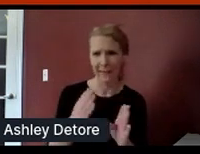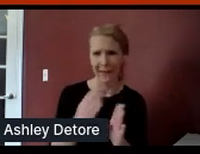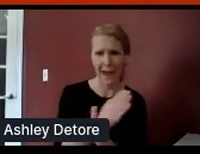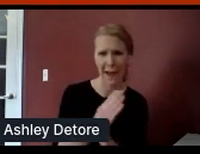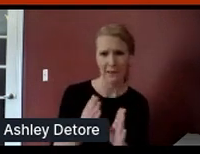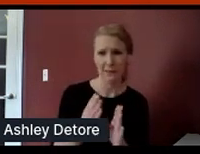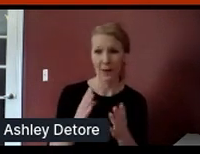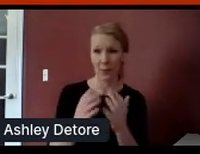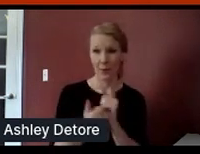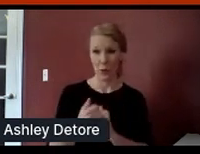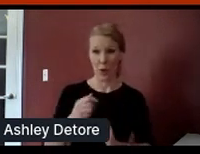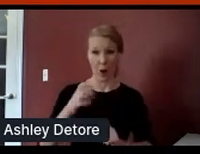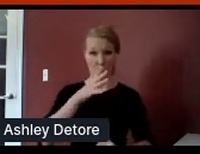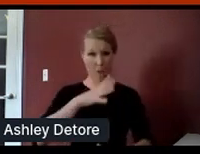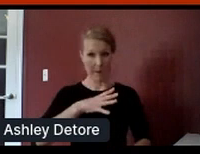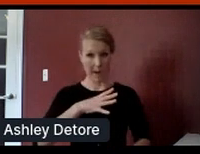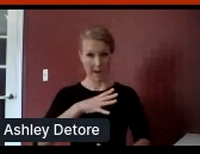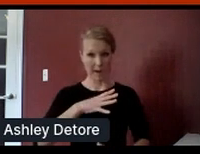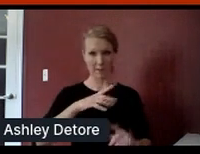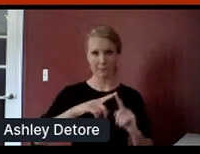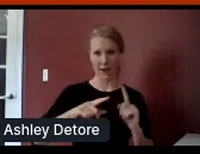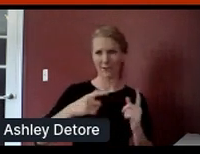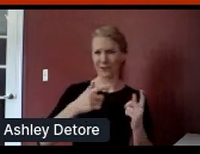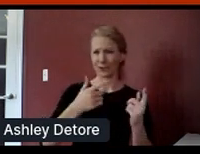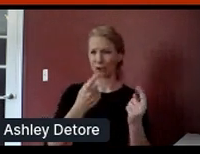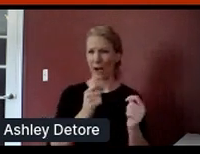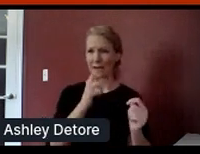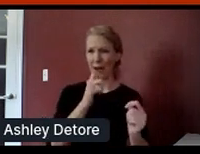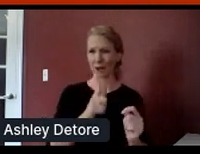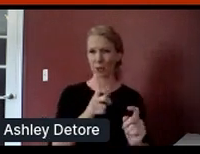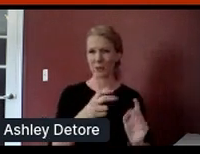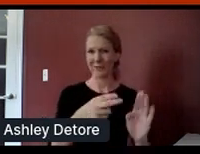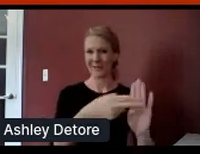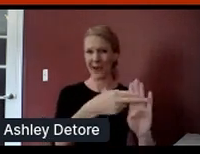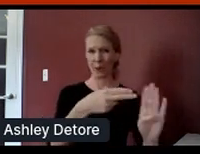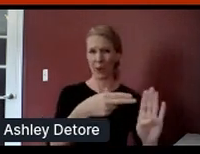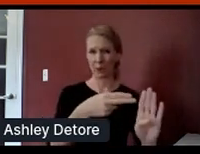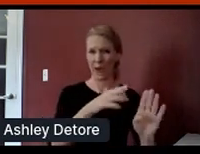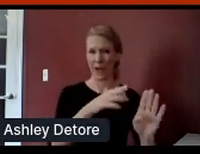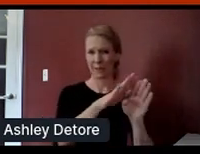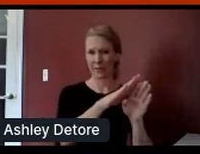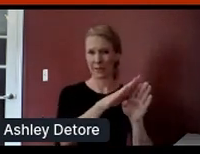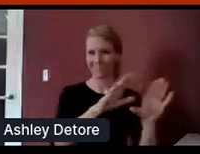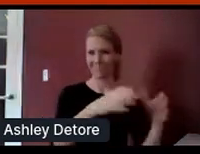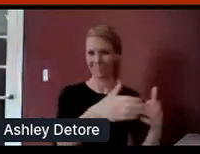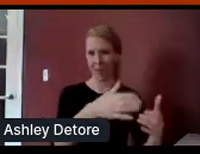don't know that you might perceive as a threat? It all takes unlearning.